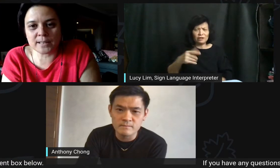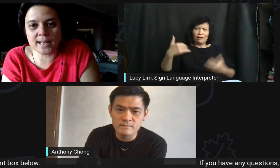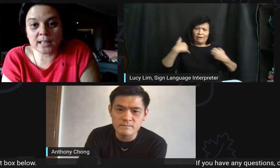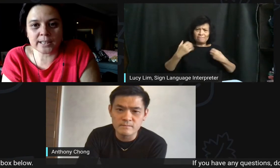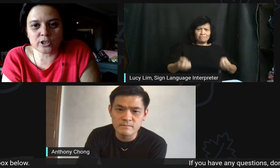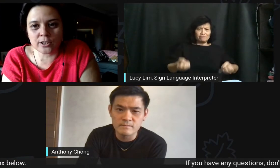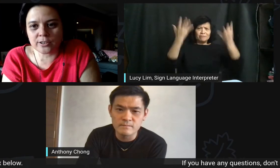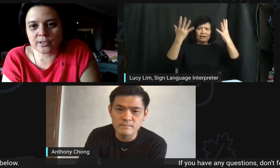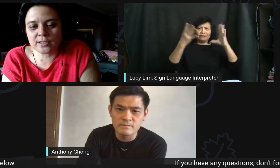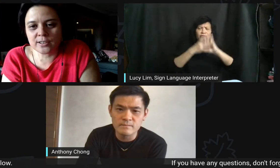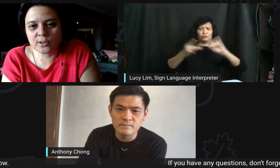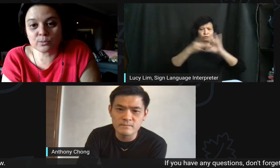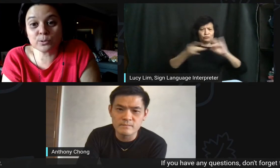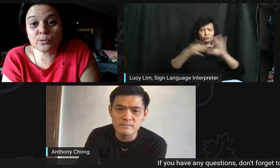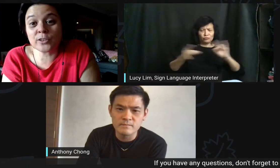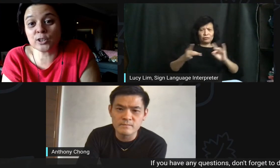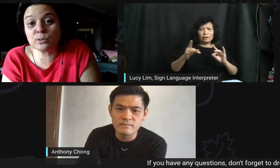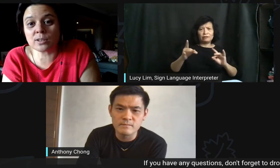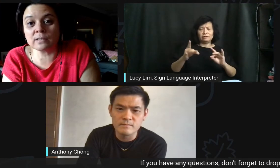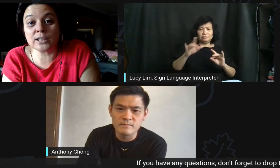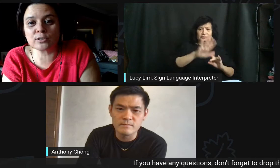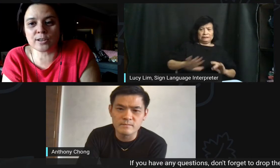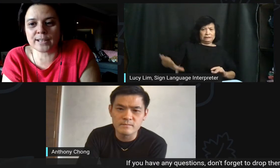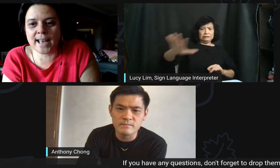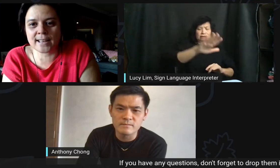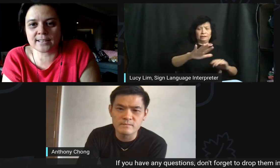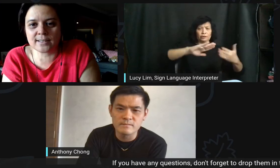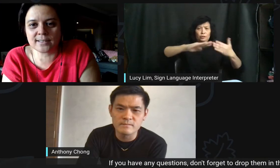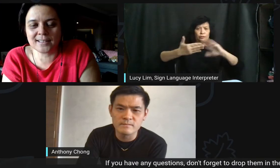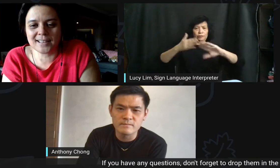haven't telling each other through the use of literary hands.